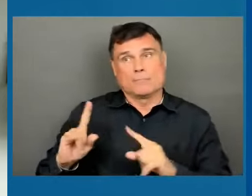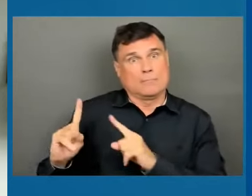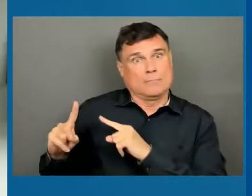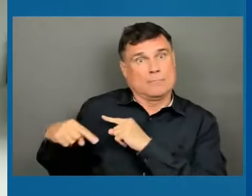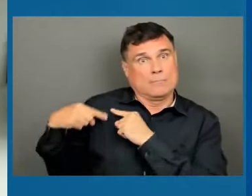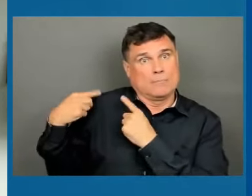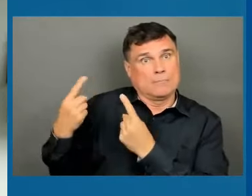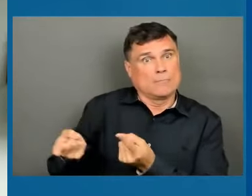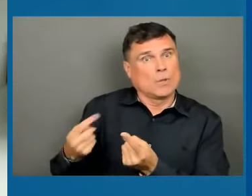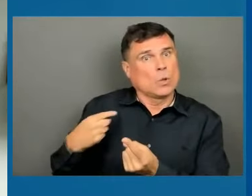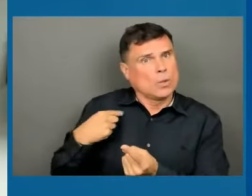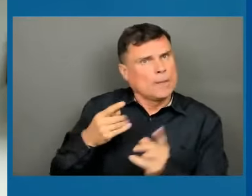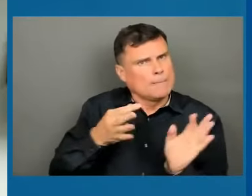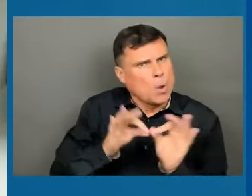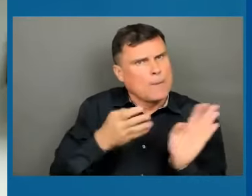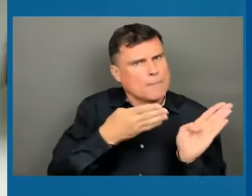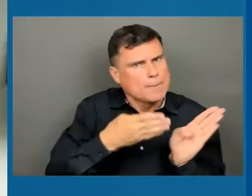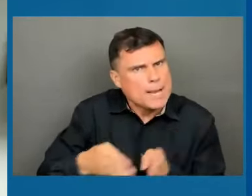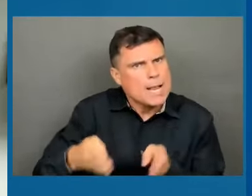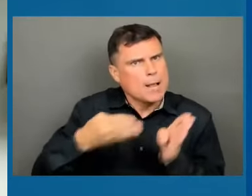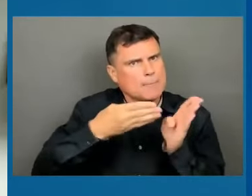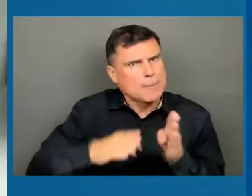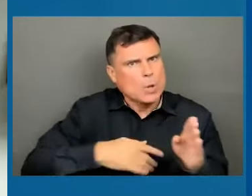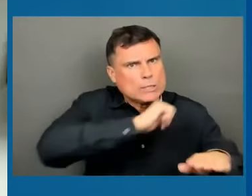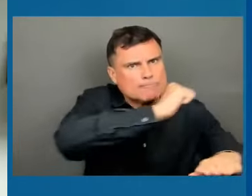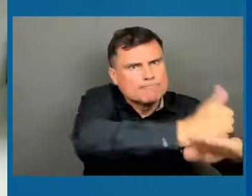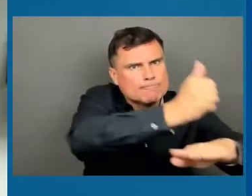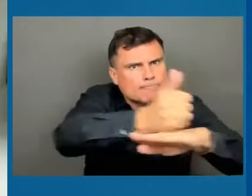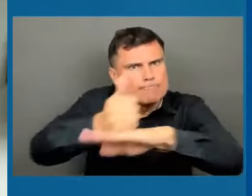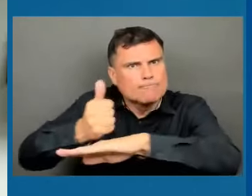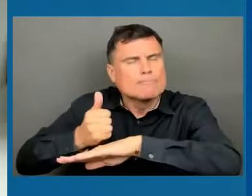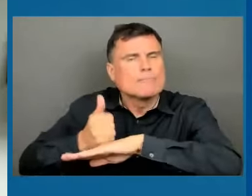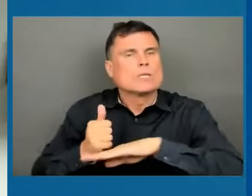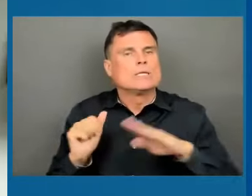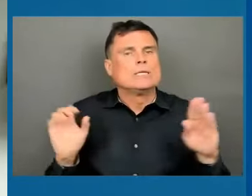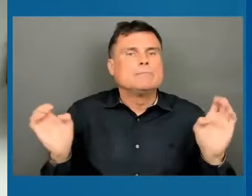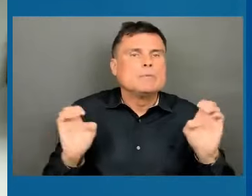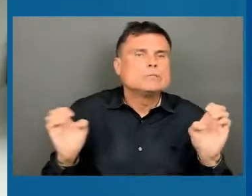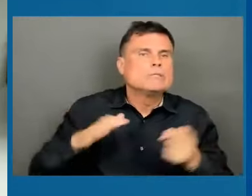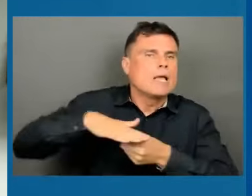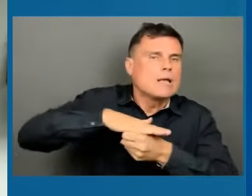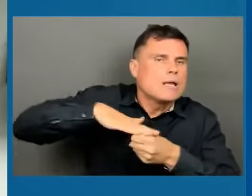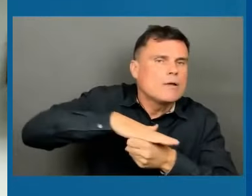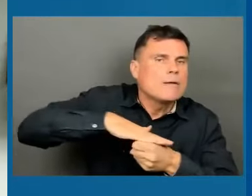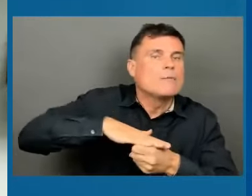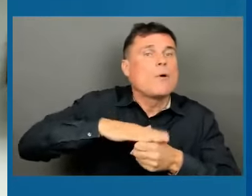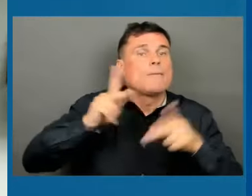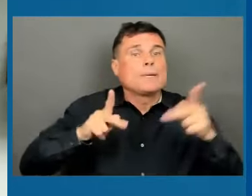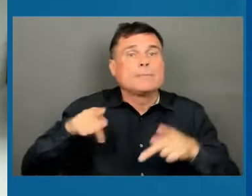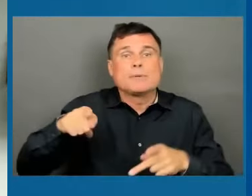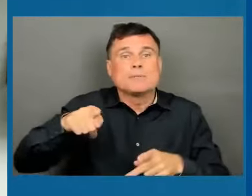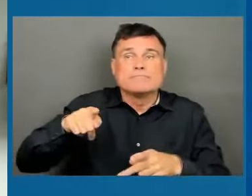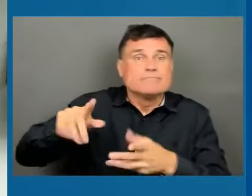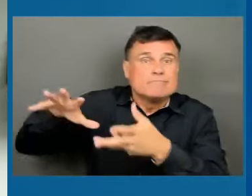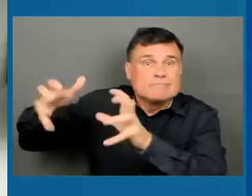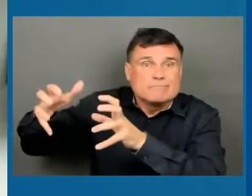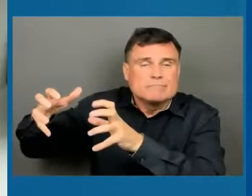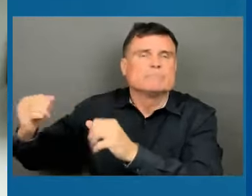So it is really important that we try our best to keep